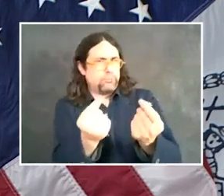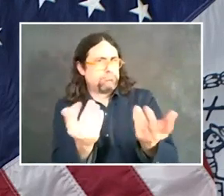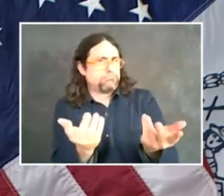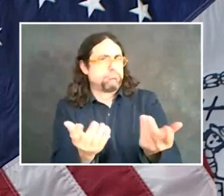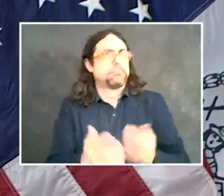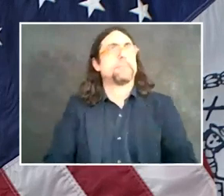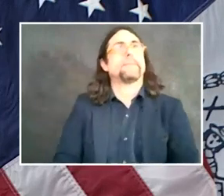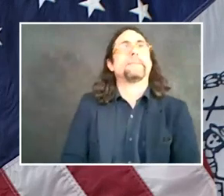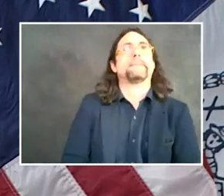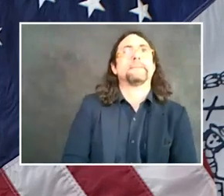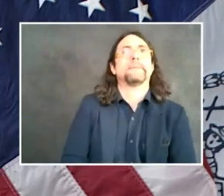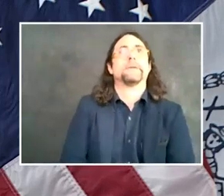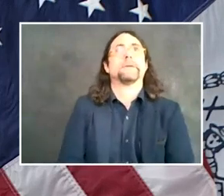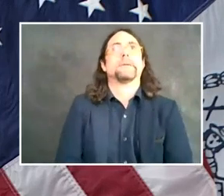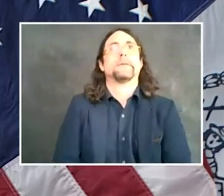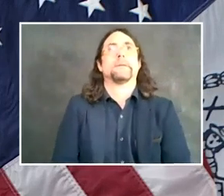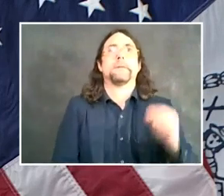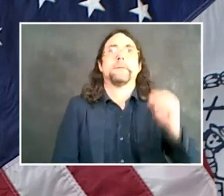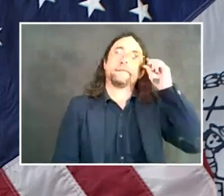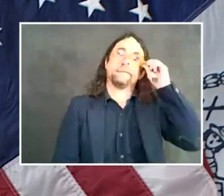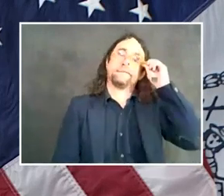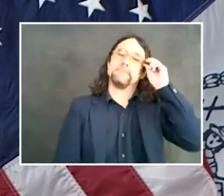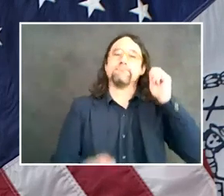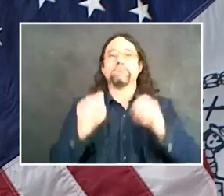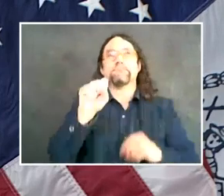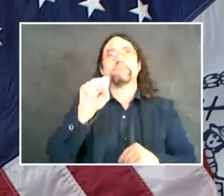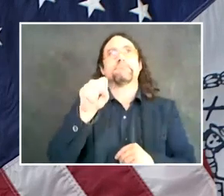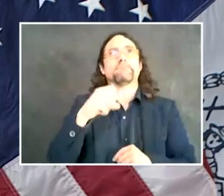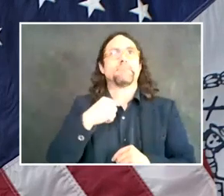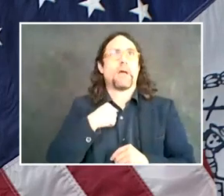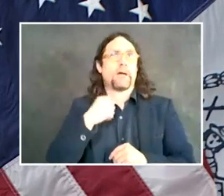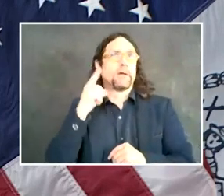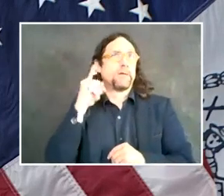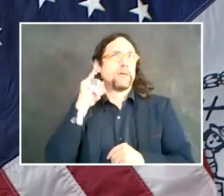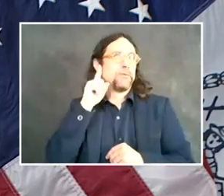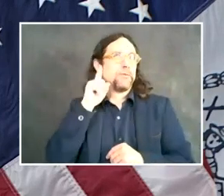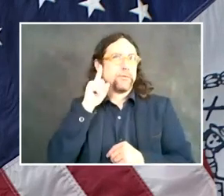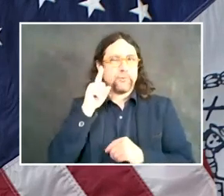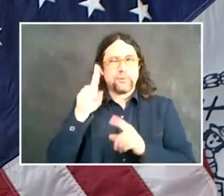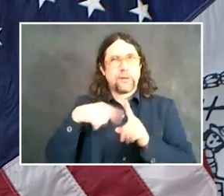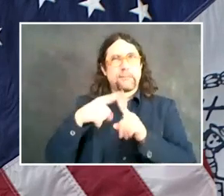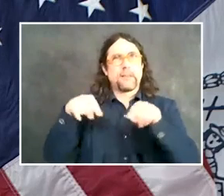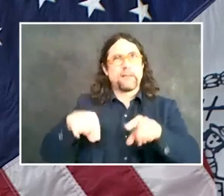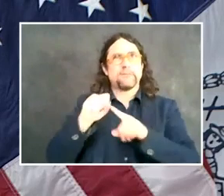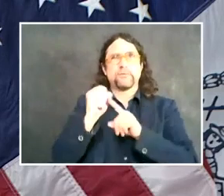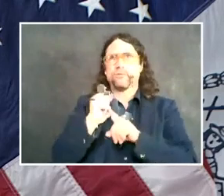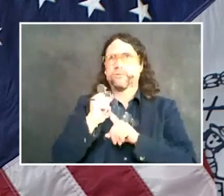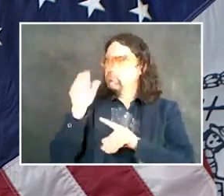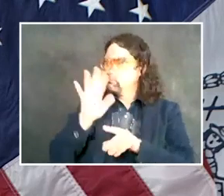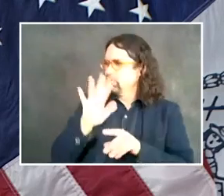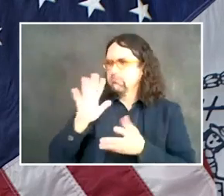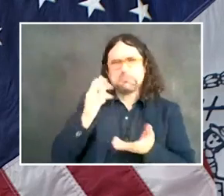I HEARD ABOUT THIS SITUATION, I BELIEVE IT WAS SOMEWHERE AROUND